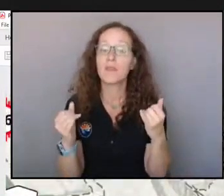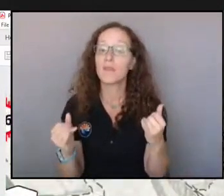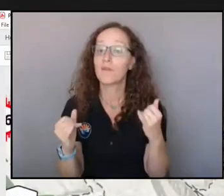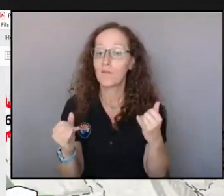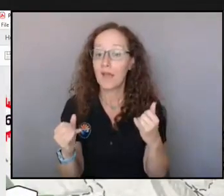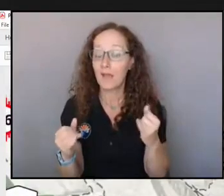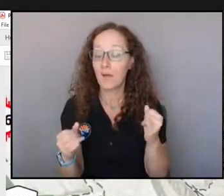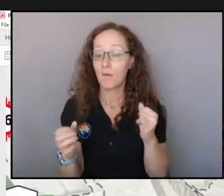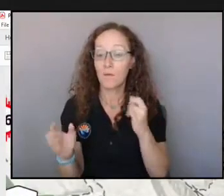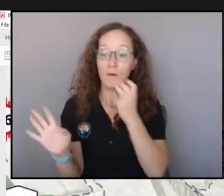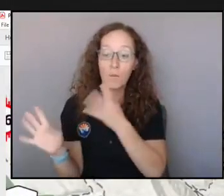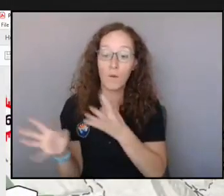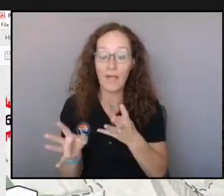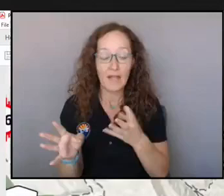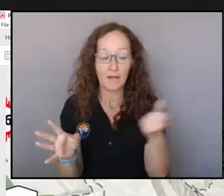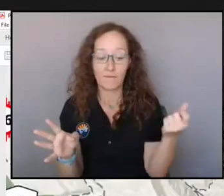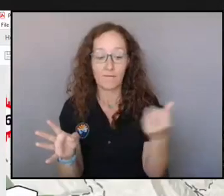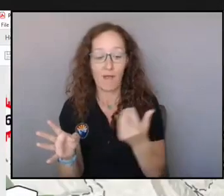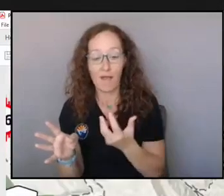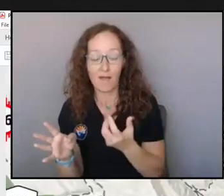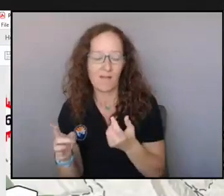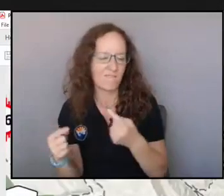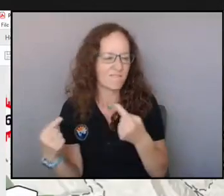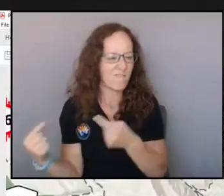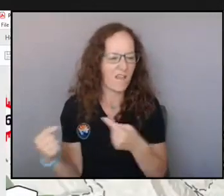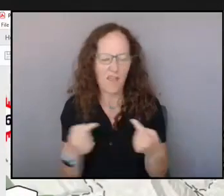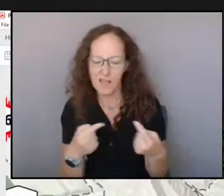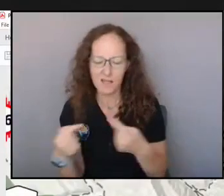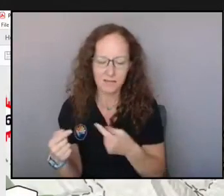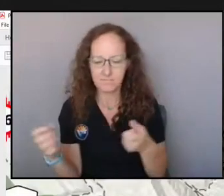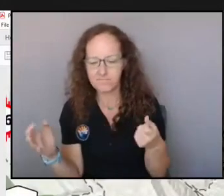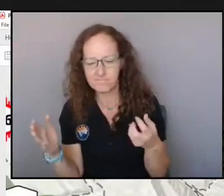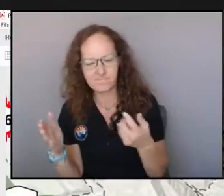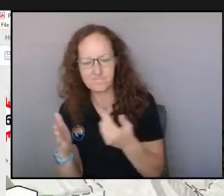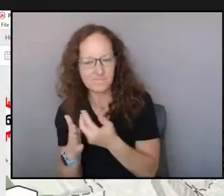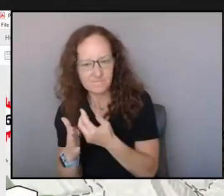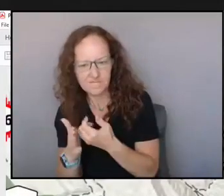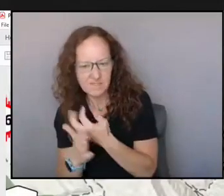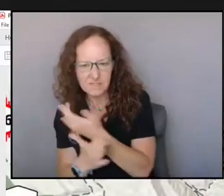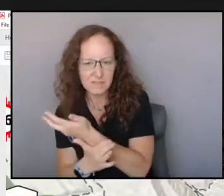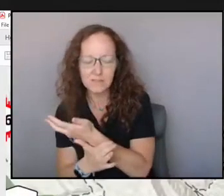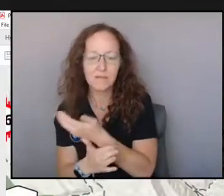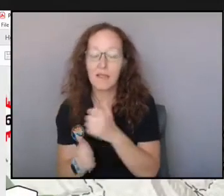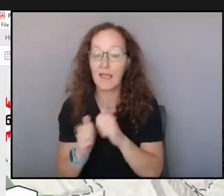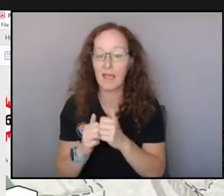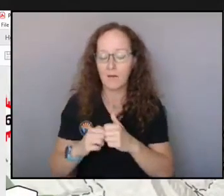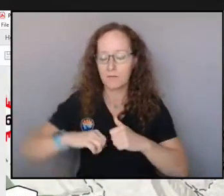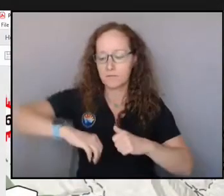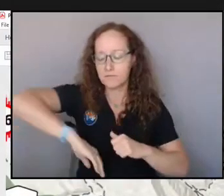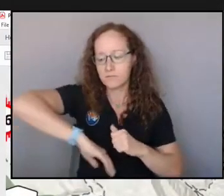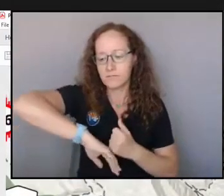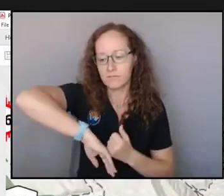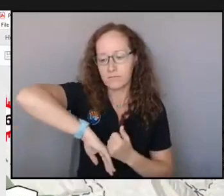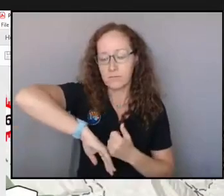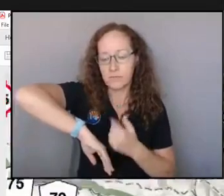THE WAY IT WILL DO THAT IS FINDING SLOPE, TRYING TO GO UP THE SLOPE AS BEST IT CAN. IT IS GOING TO BE A STRUGGLE.